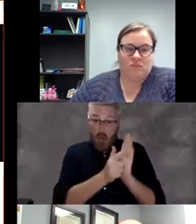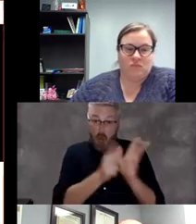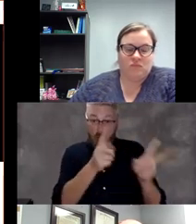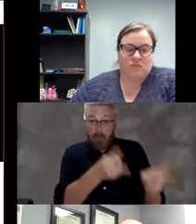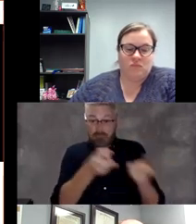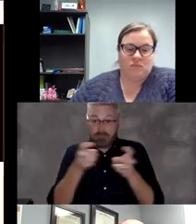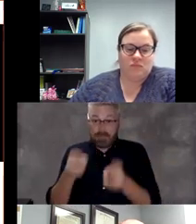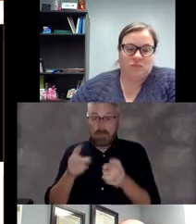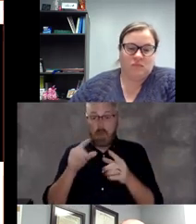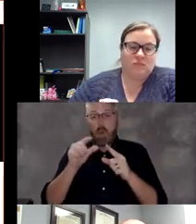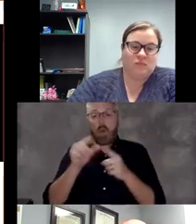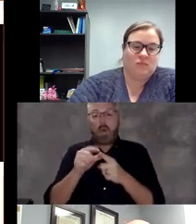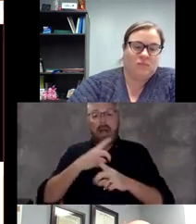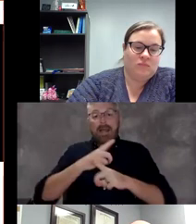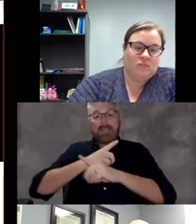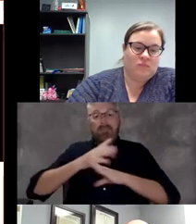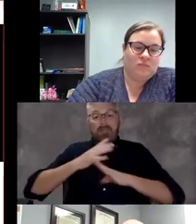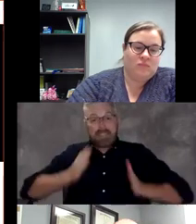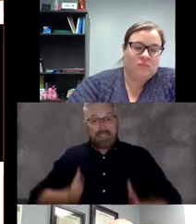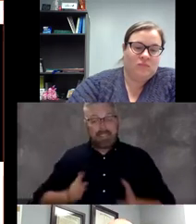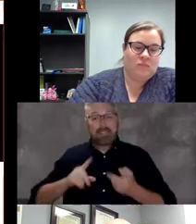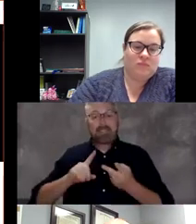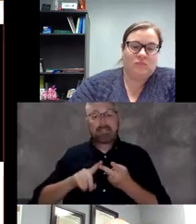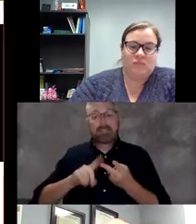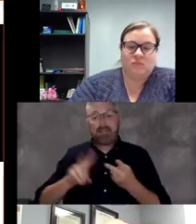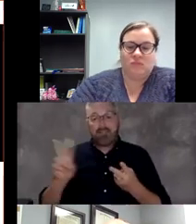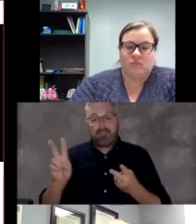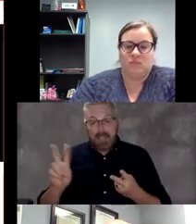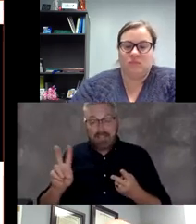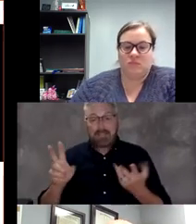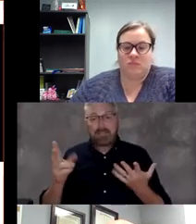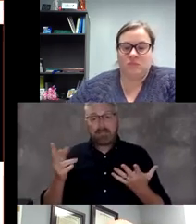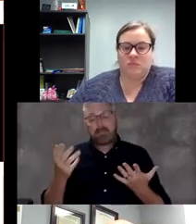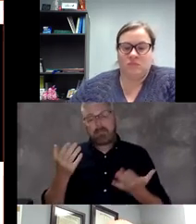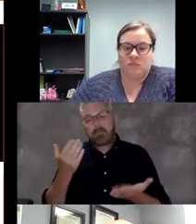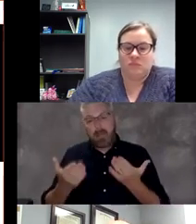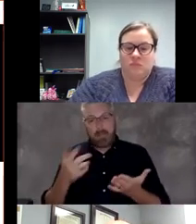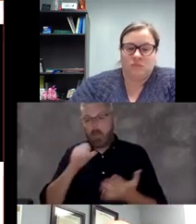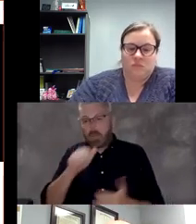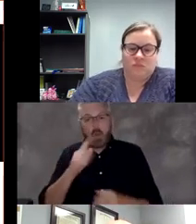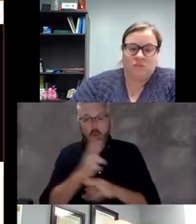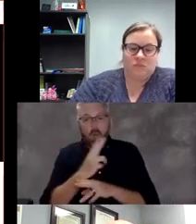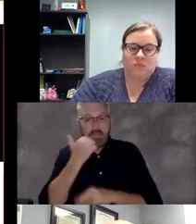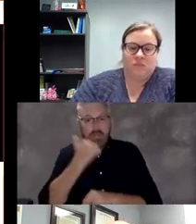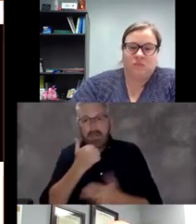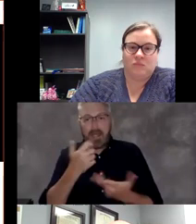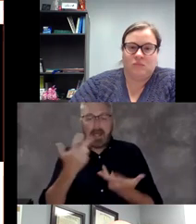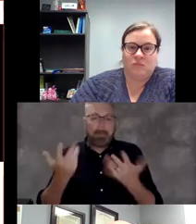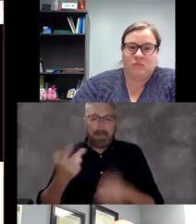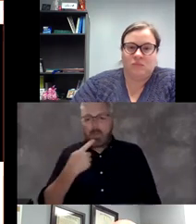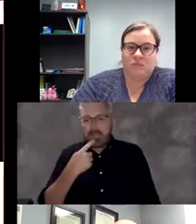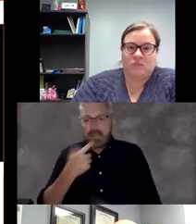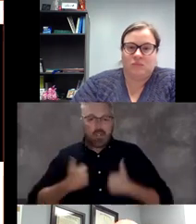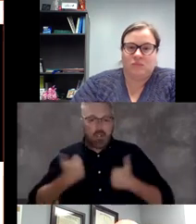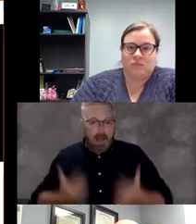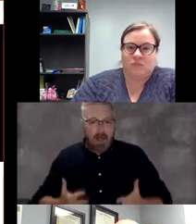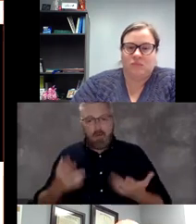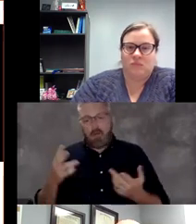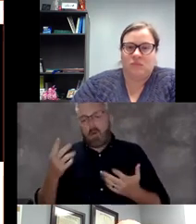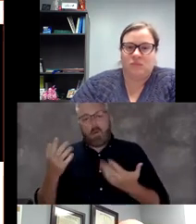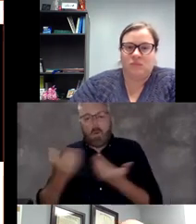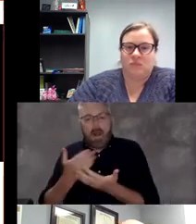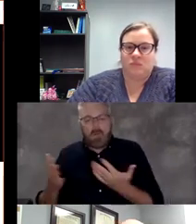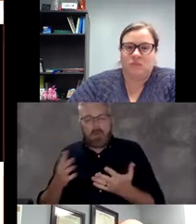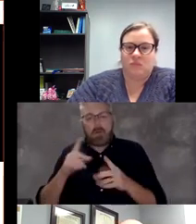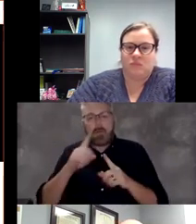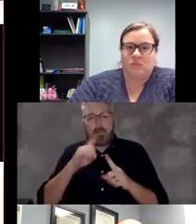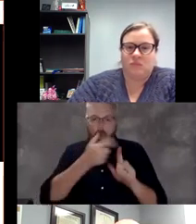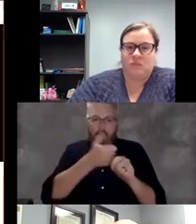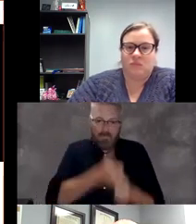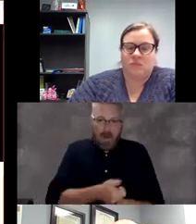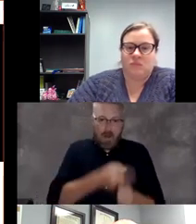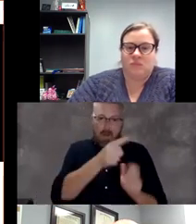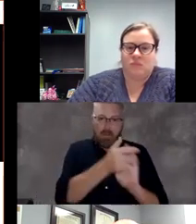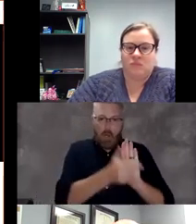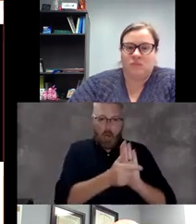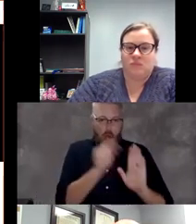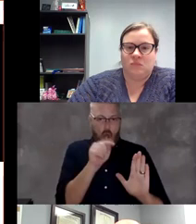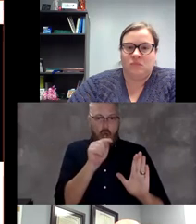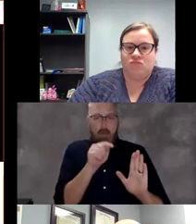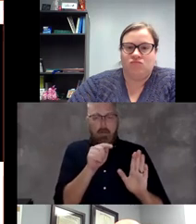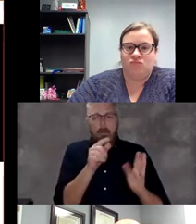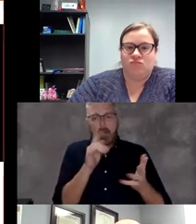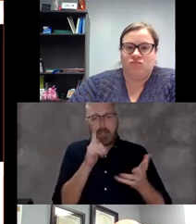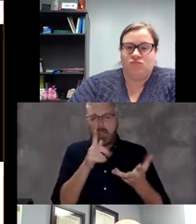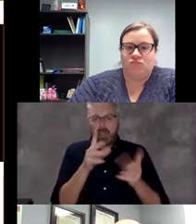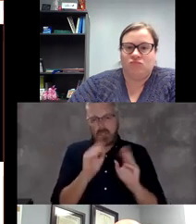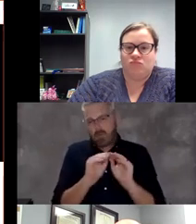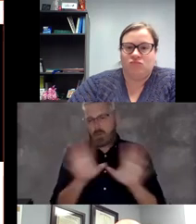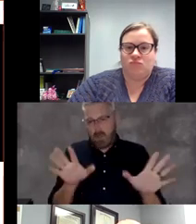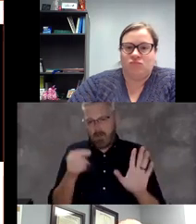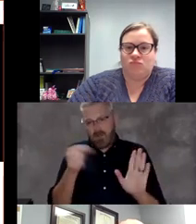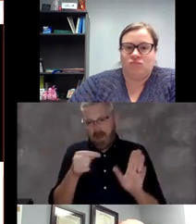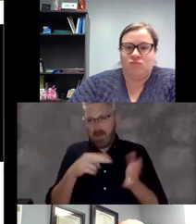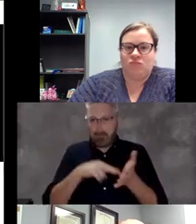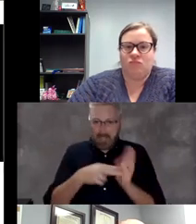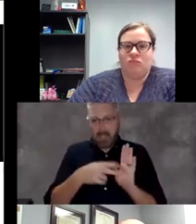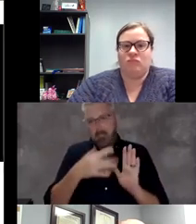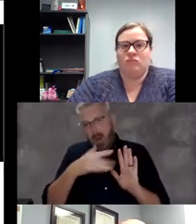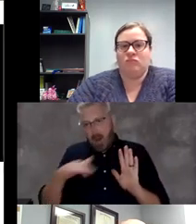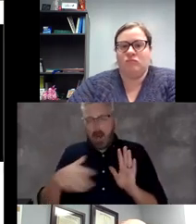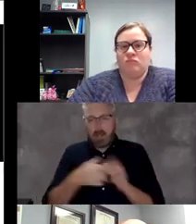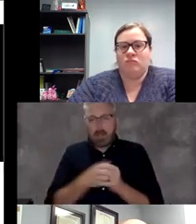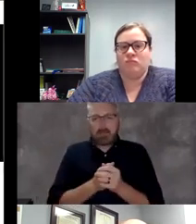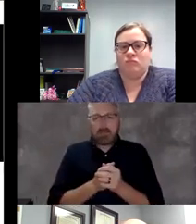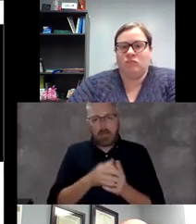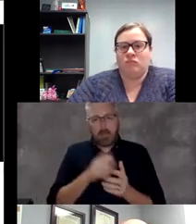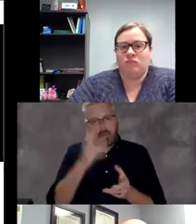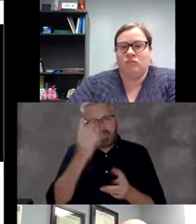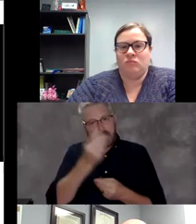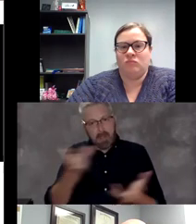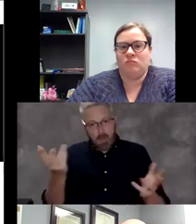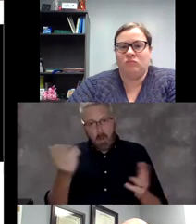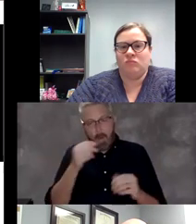WORDS LIKE VICTIM, DEFENDANT. THAT'S JUST SO YOU DON'T GET